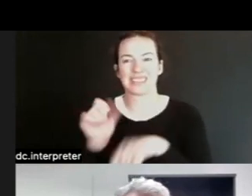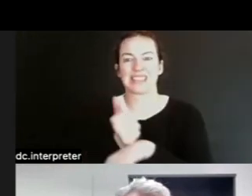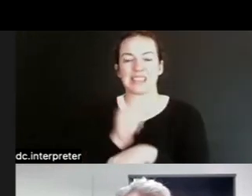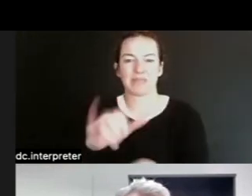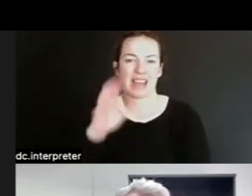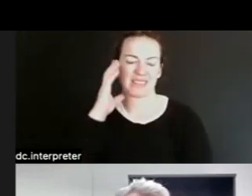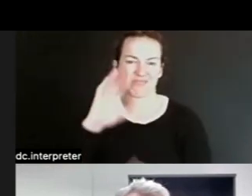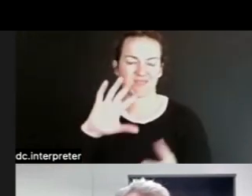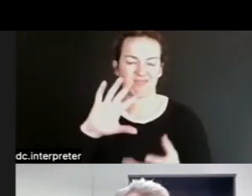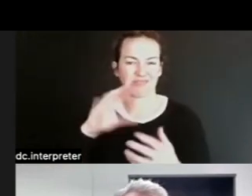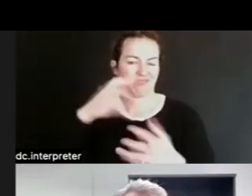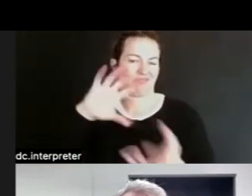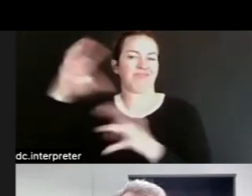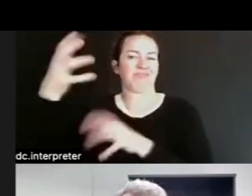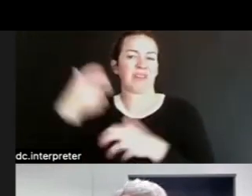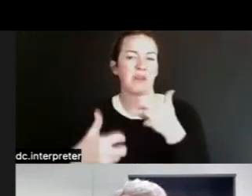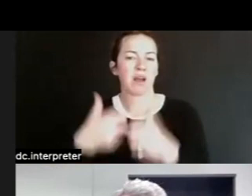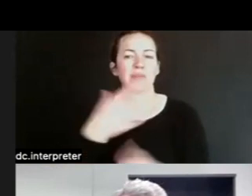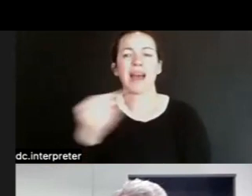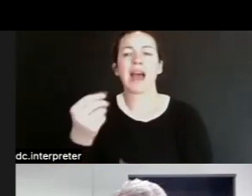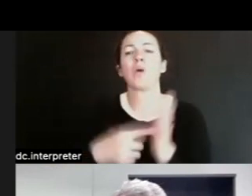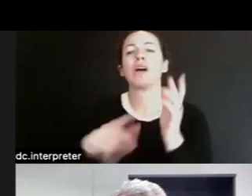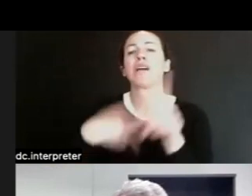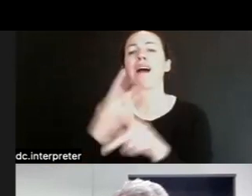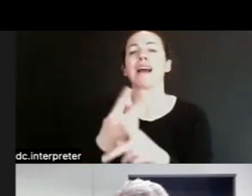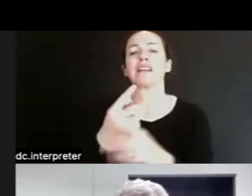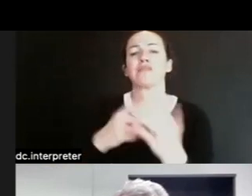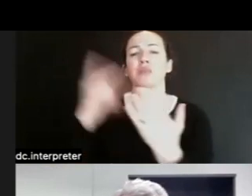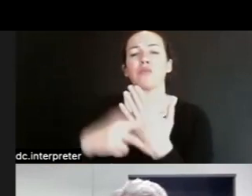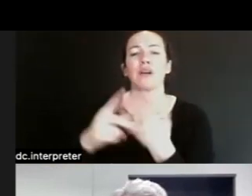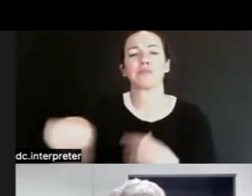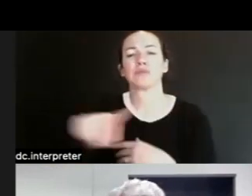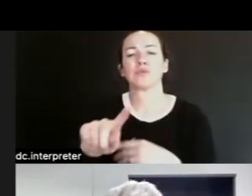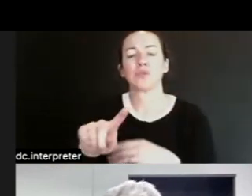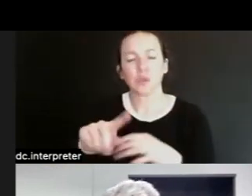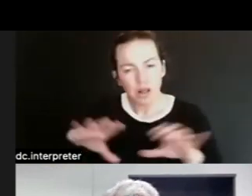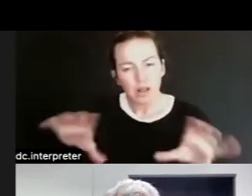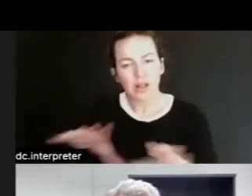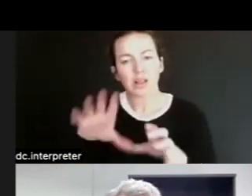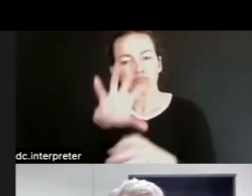What sort of programs are are you guys engaged with to help address those? And again these are